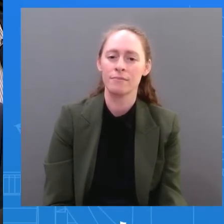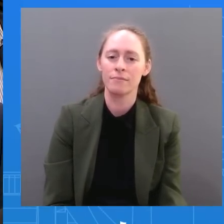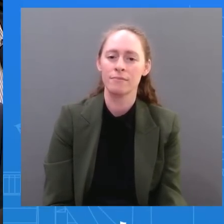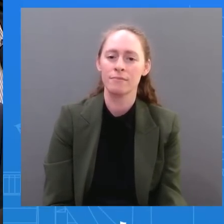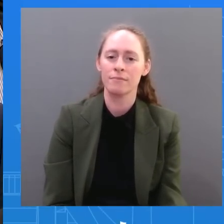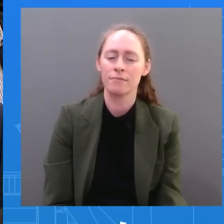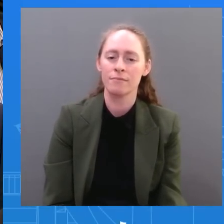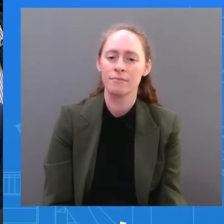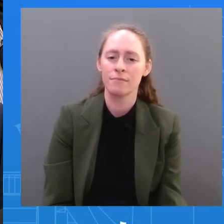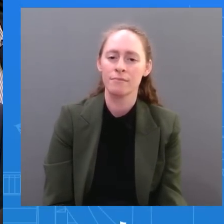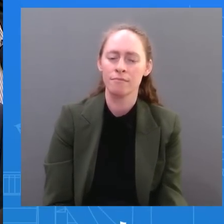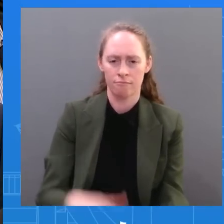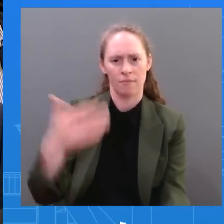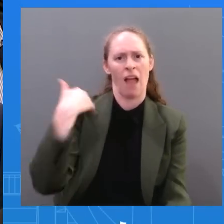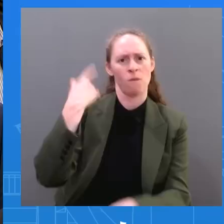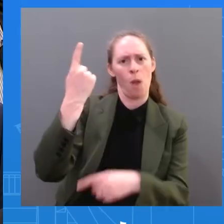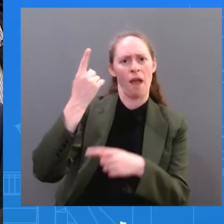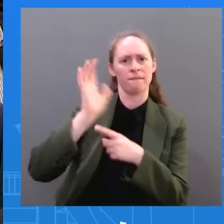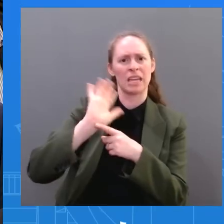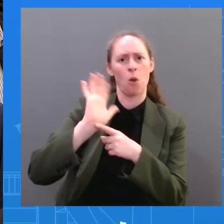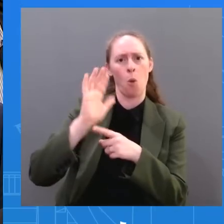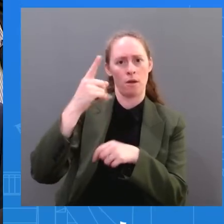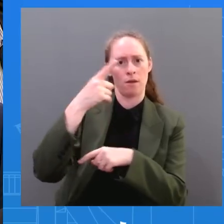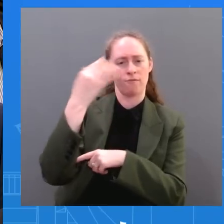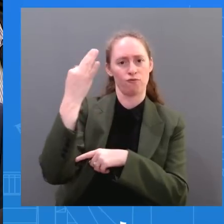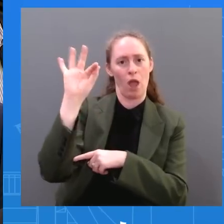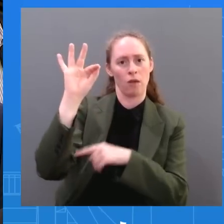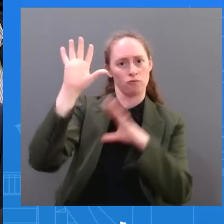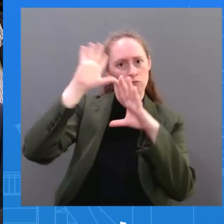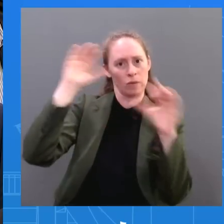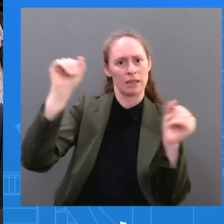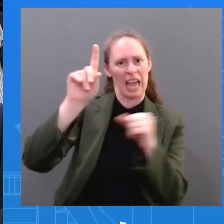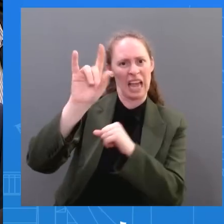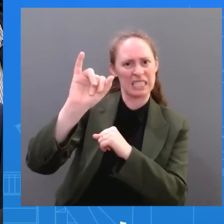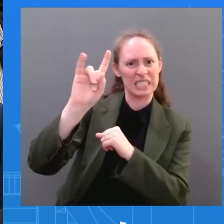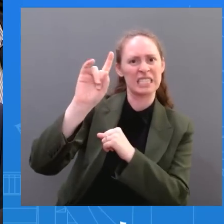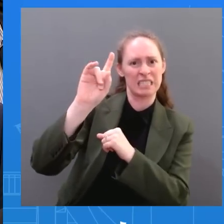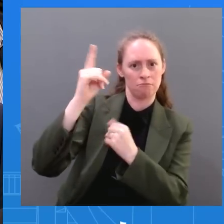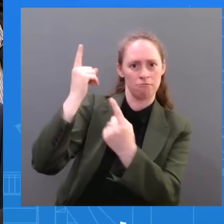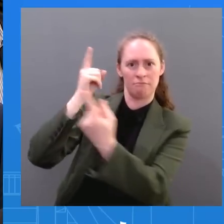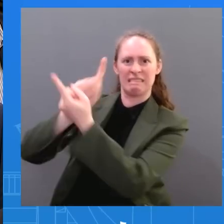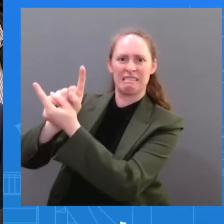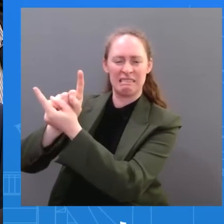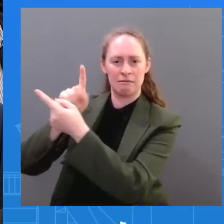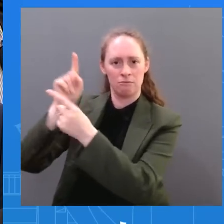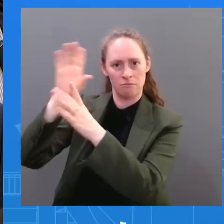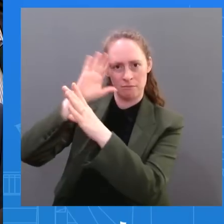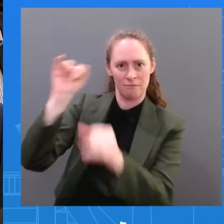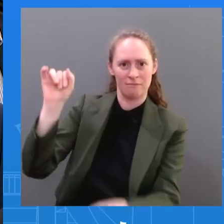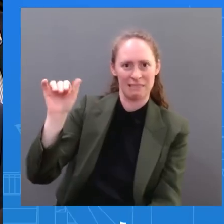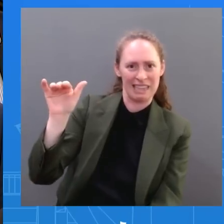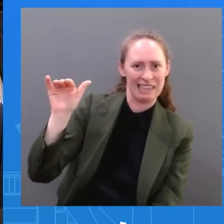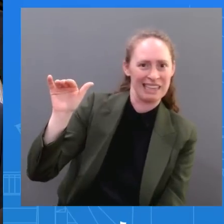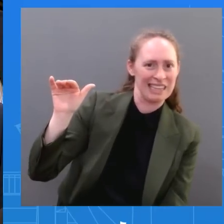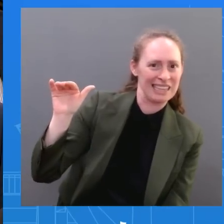saying that the Saudis are about at capacity through the UAE. Did President Biden ask the French to ask the Saudis